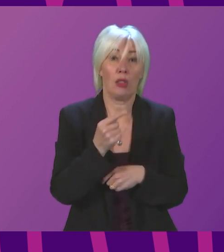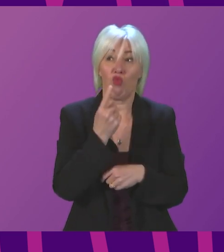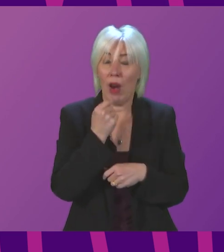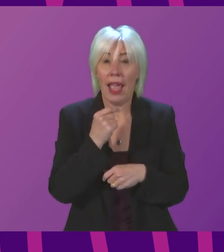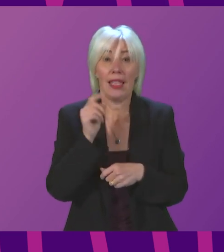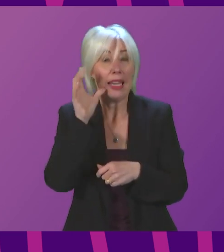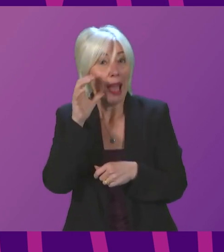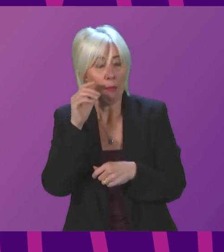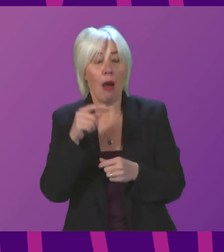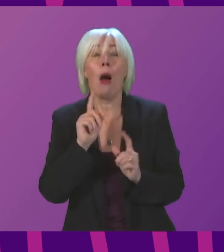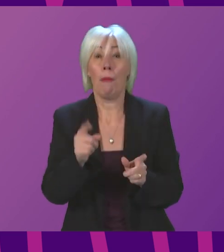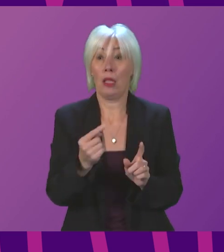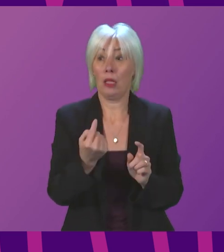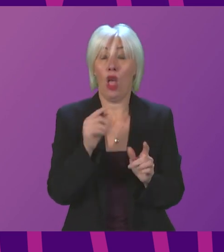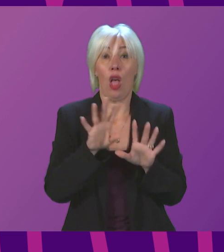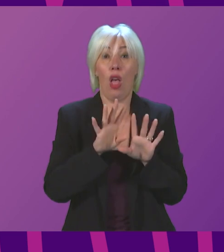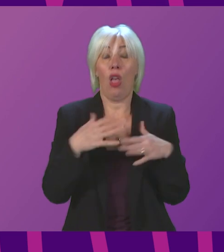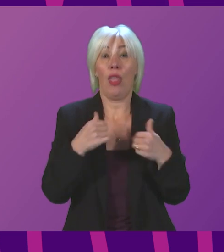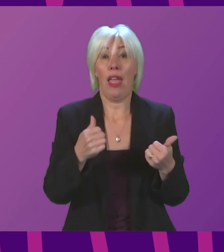from the health board yesterday that none of those warnings was about cases that I have